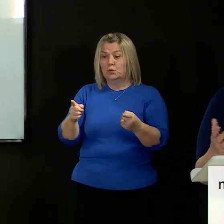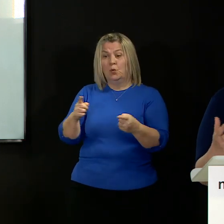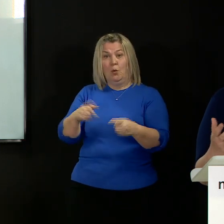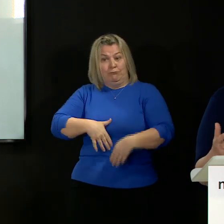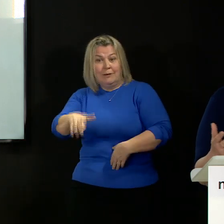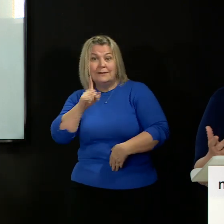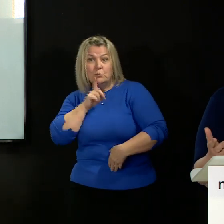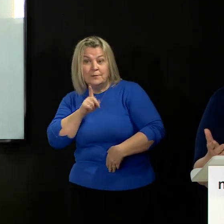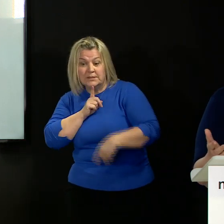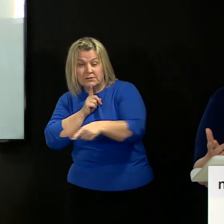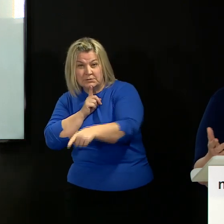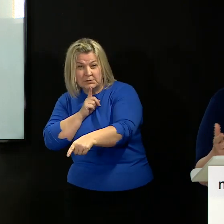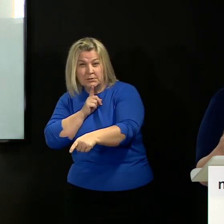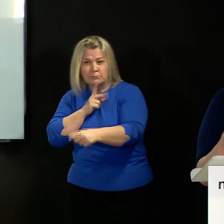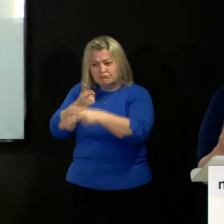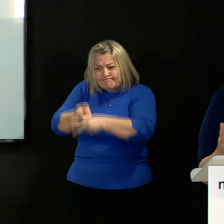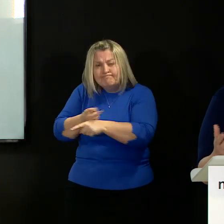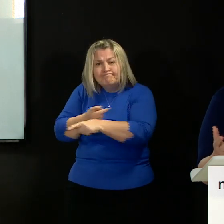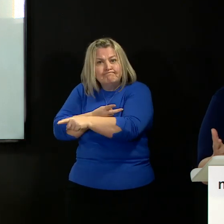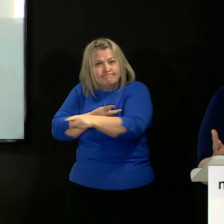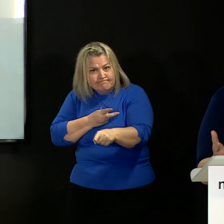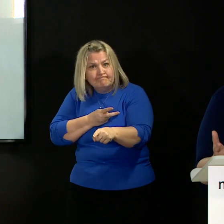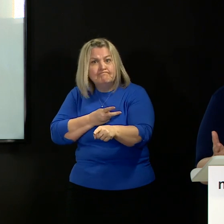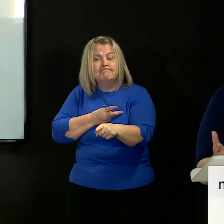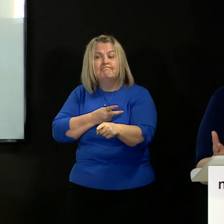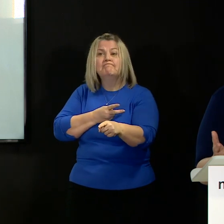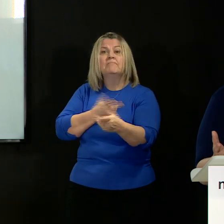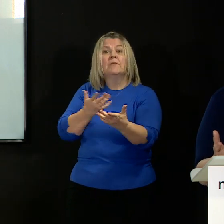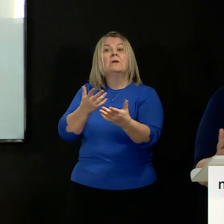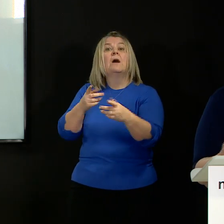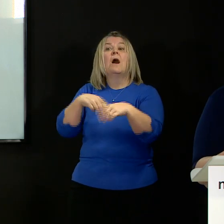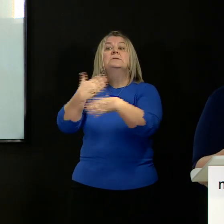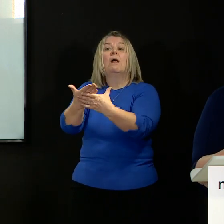the resistance to pertussis until they have their actual vaccination has seen a